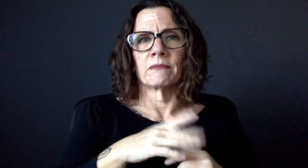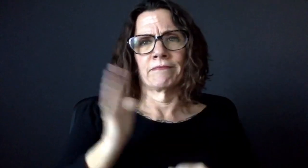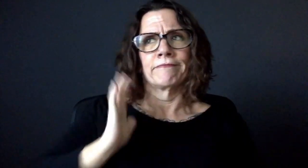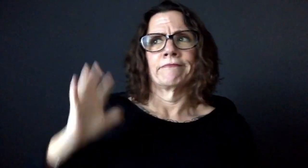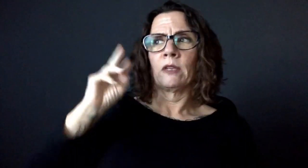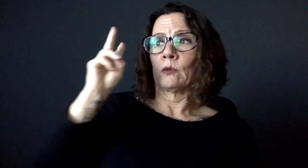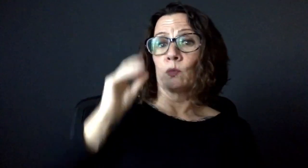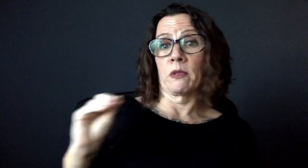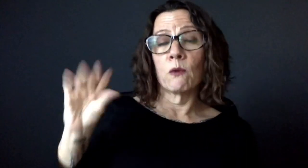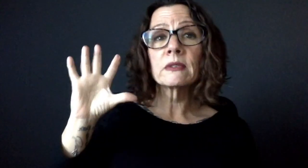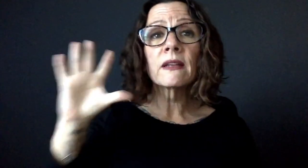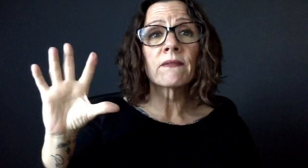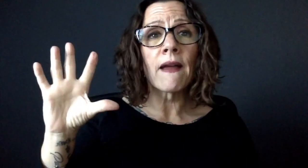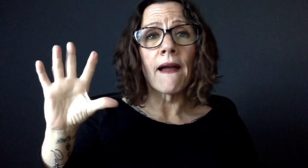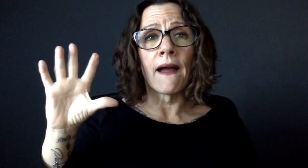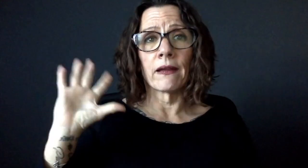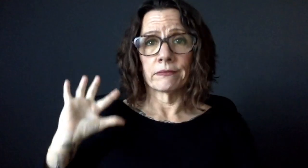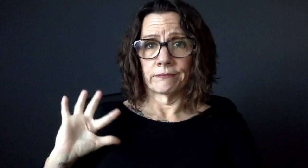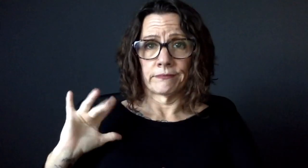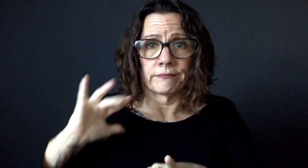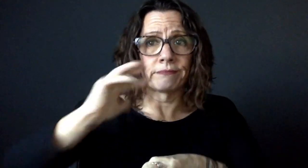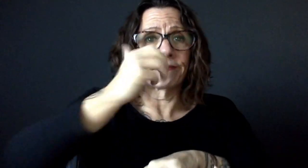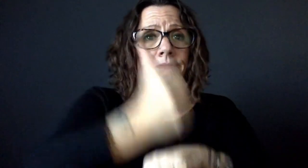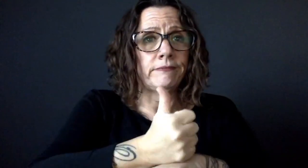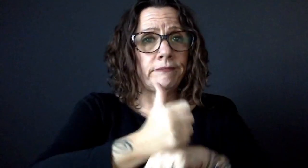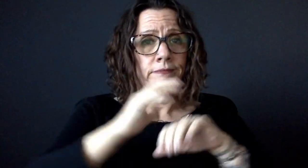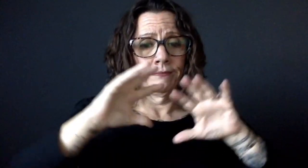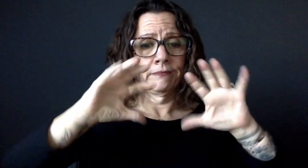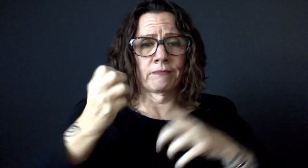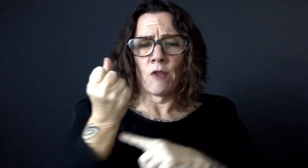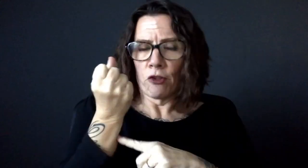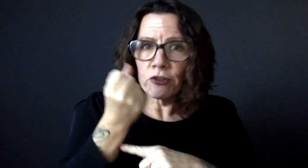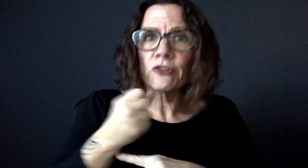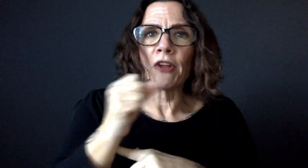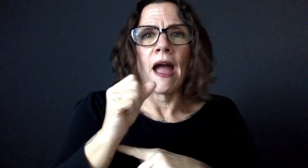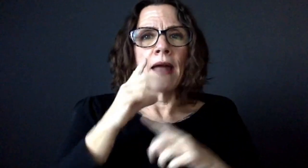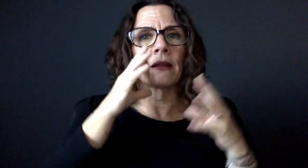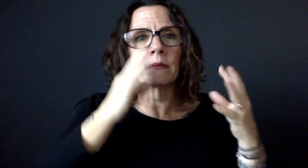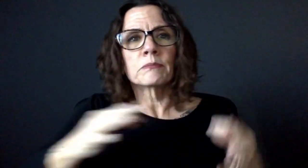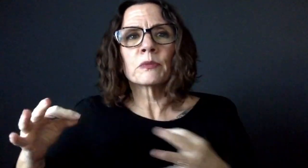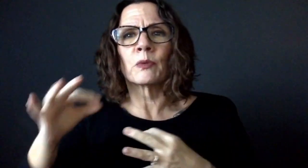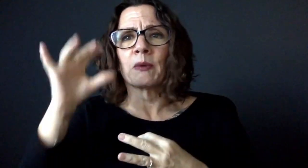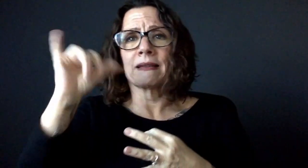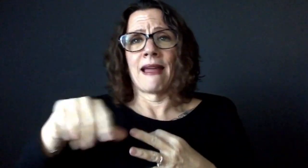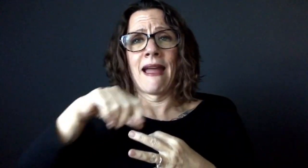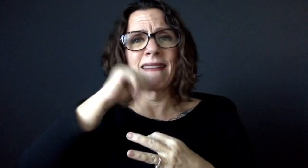incubated in progressive and radical movements